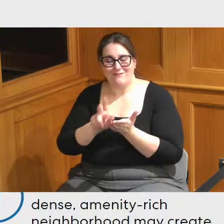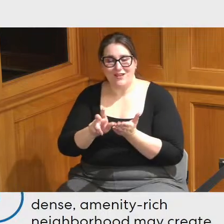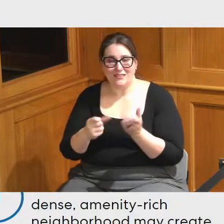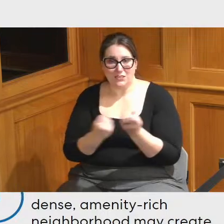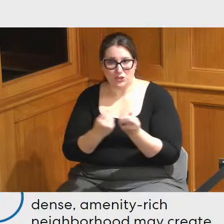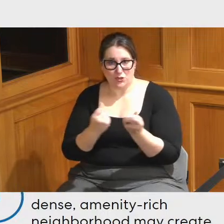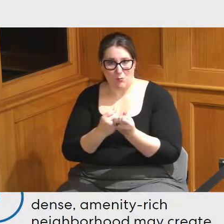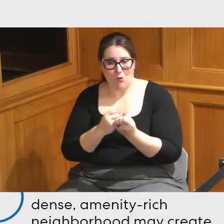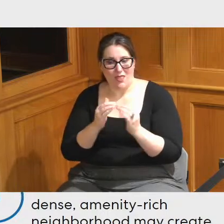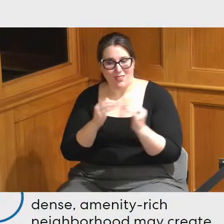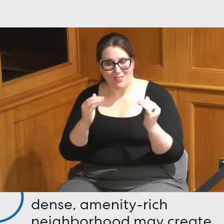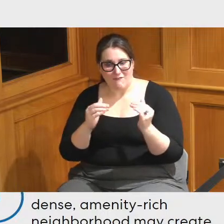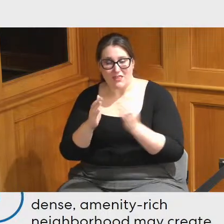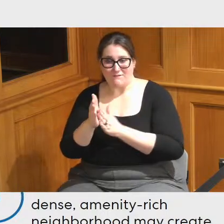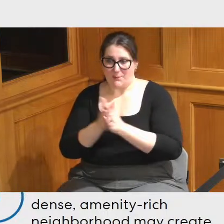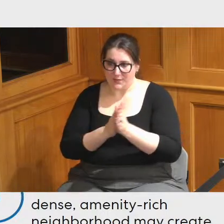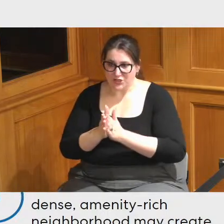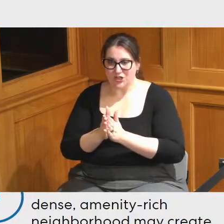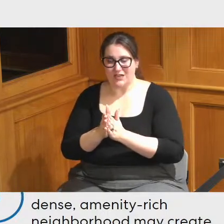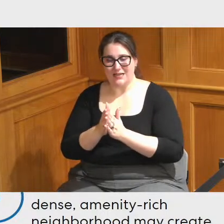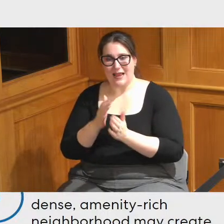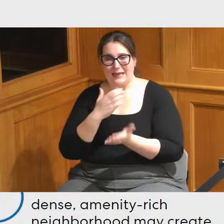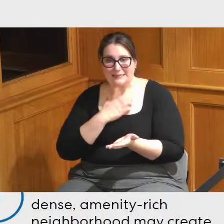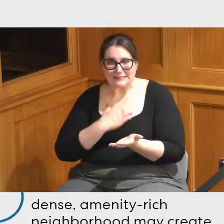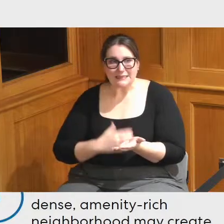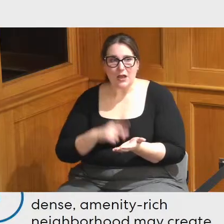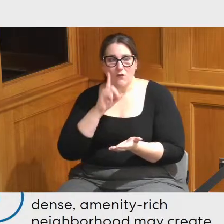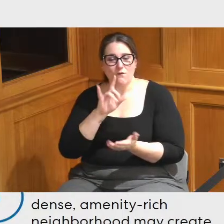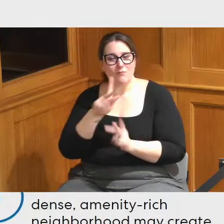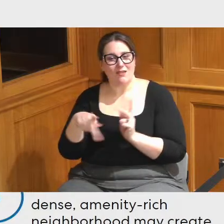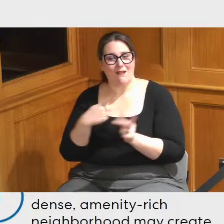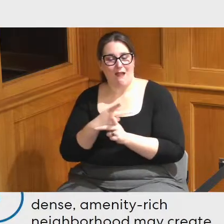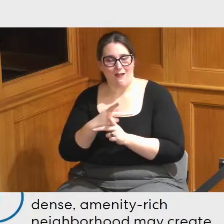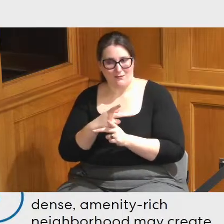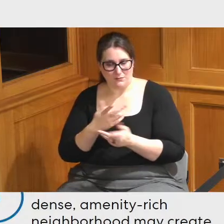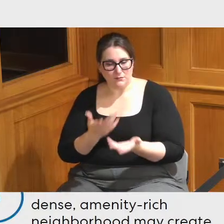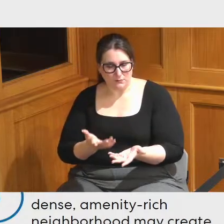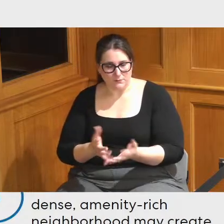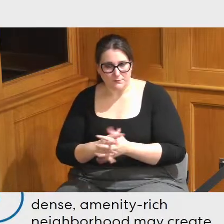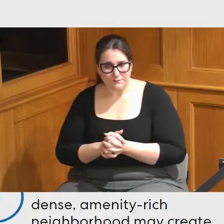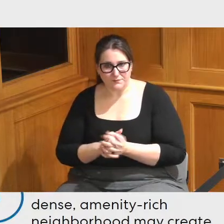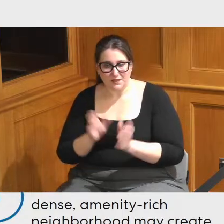level of ambition and desire that comes from potential private investment. I mentioned the